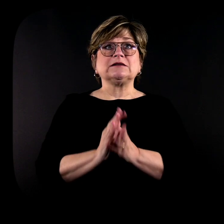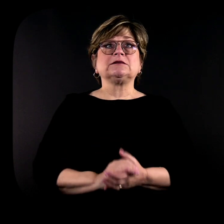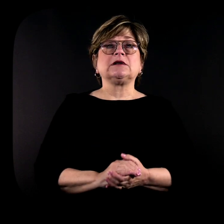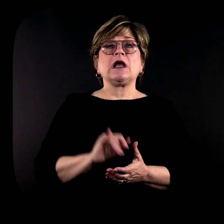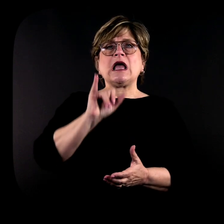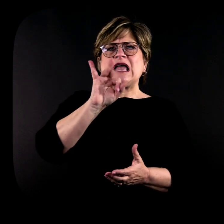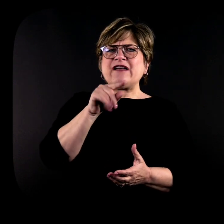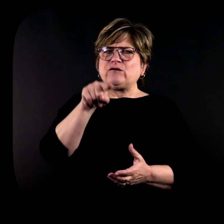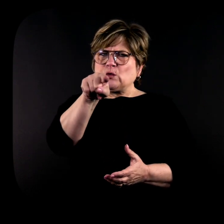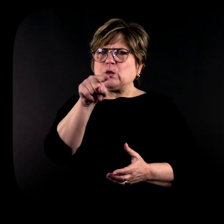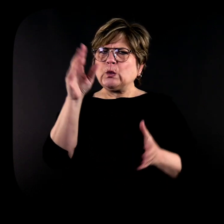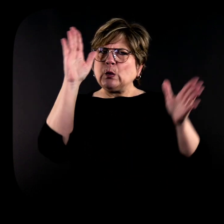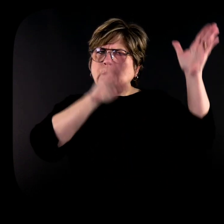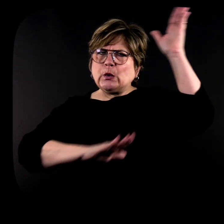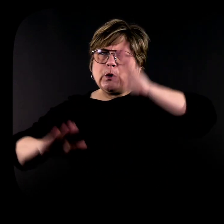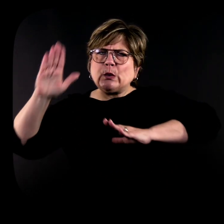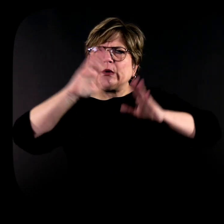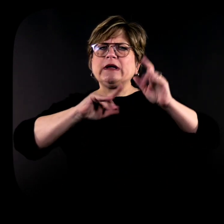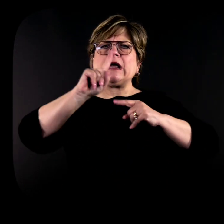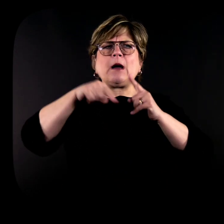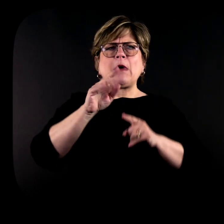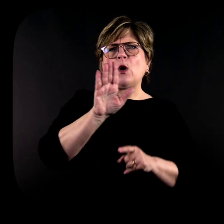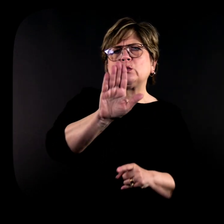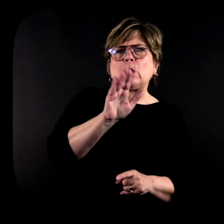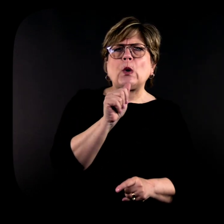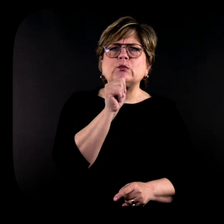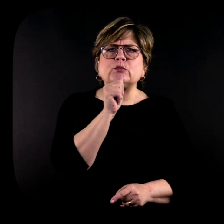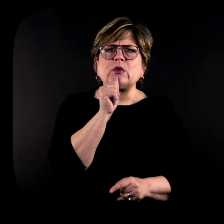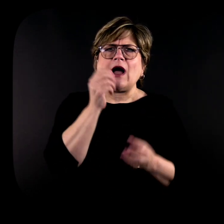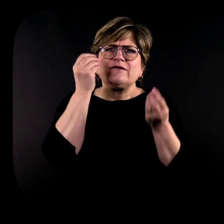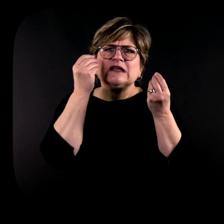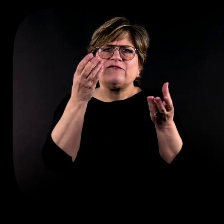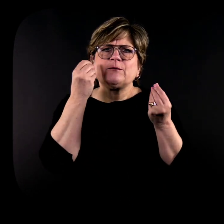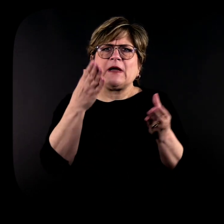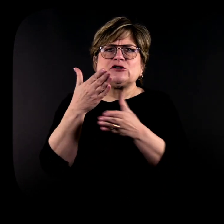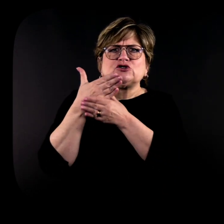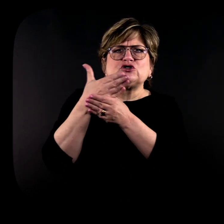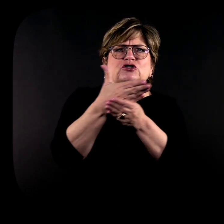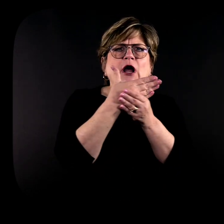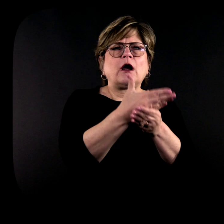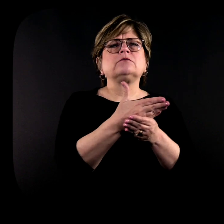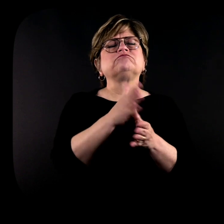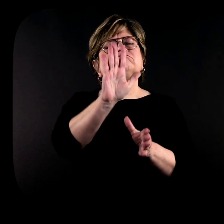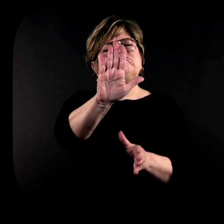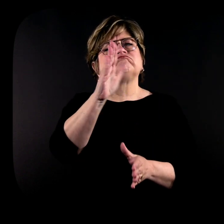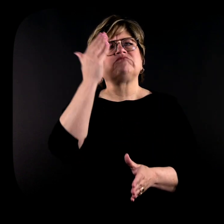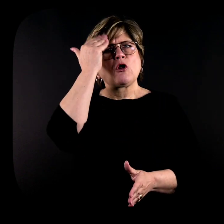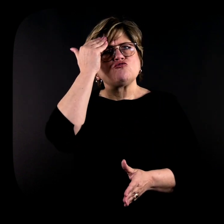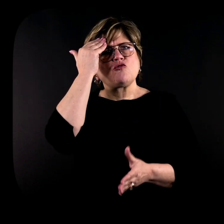you are worried about your private information being shared, please know that the Secretary of